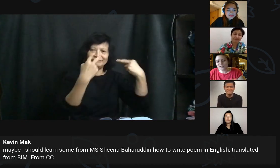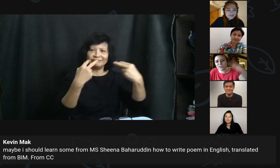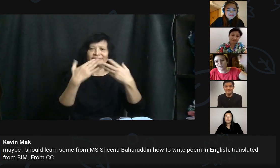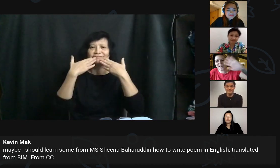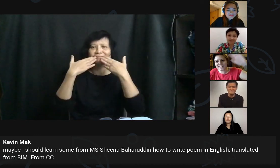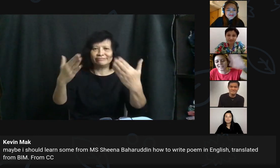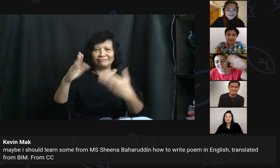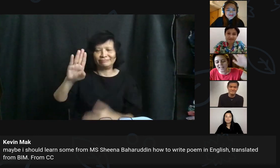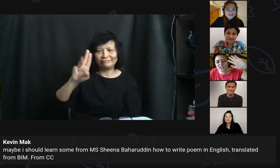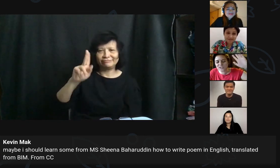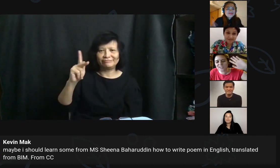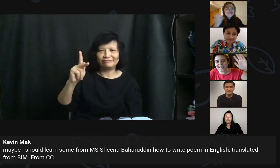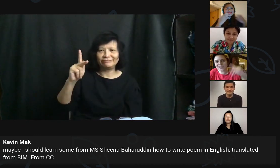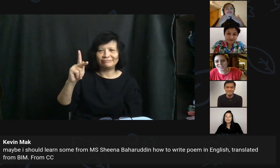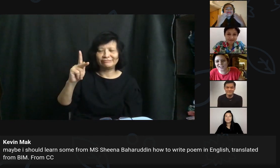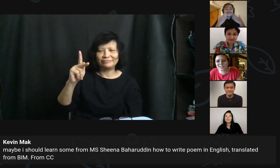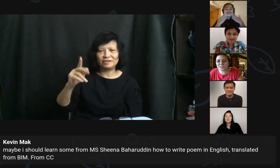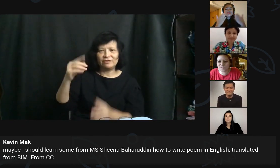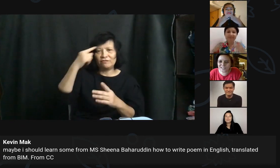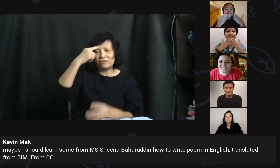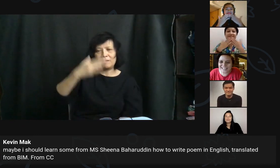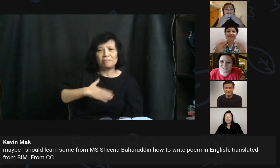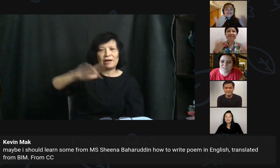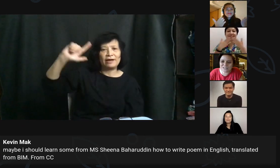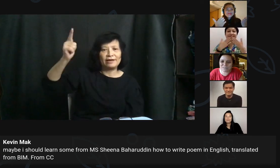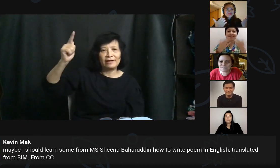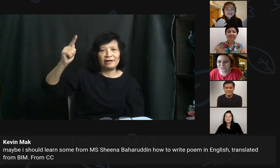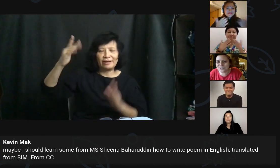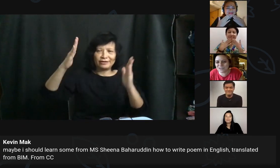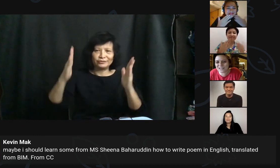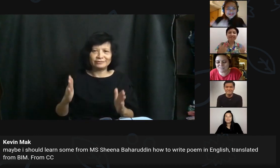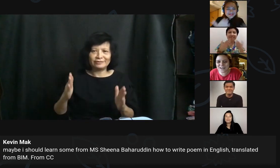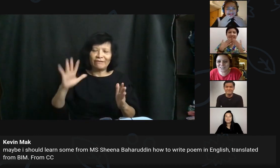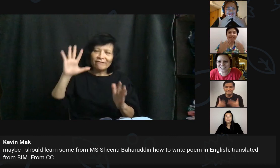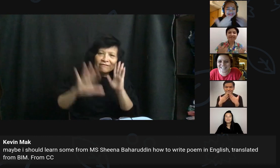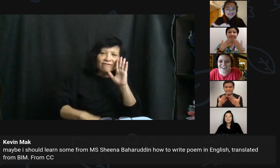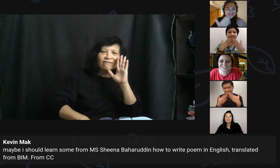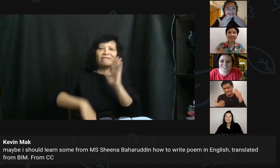To my lecturers out there you finally get to meet the people you’ve read about like characters